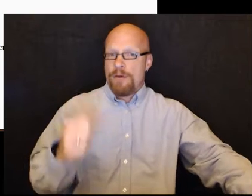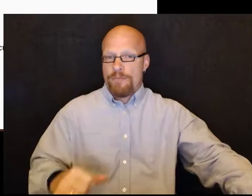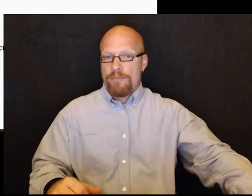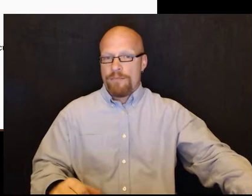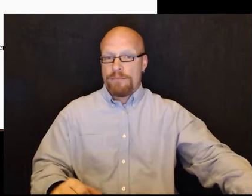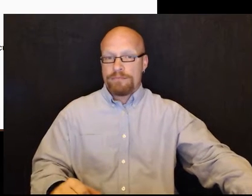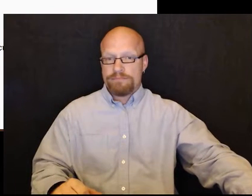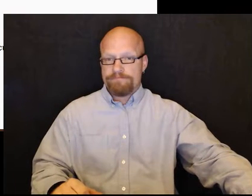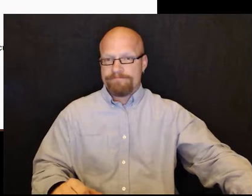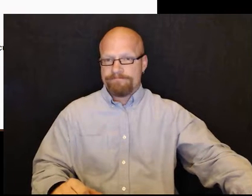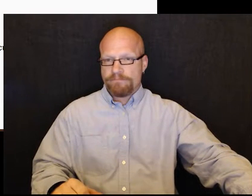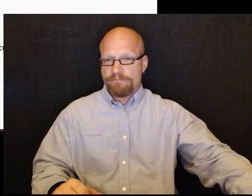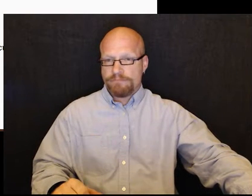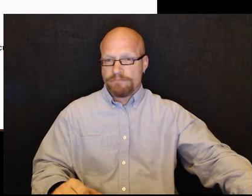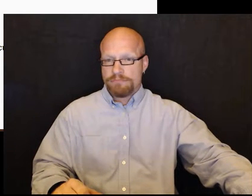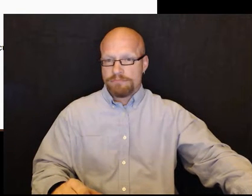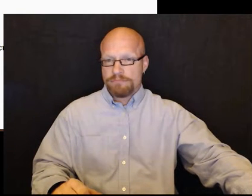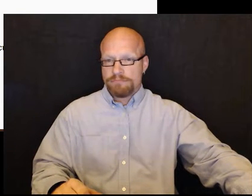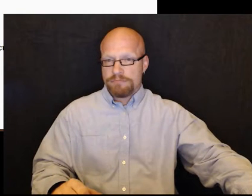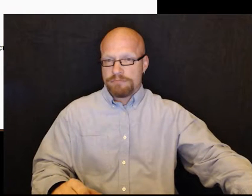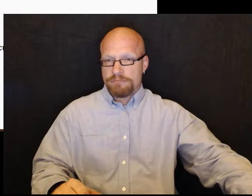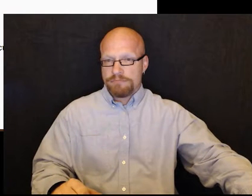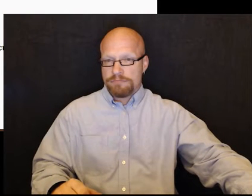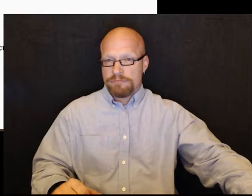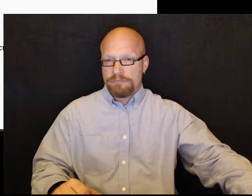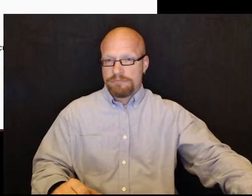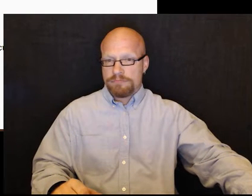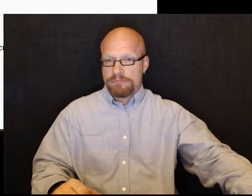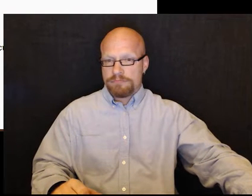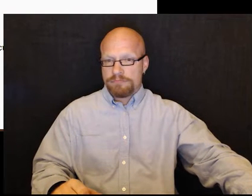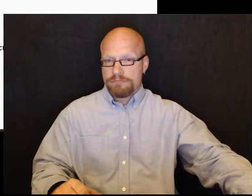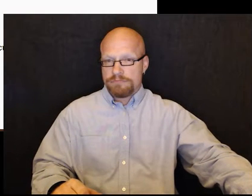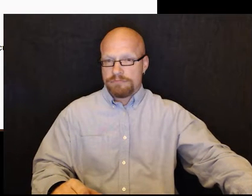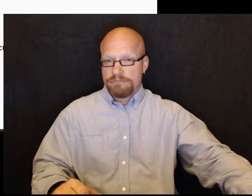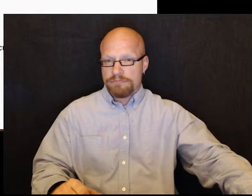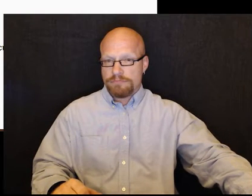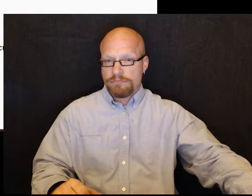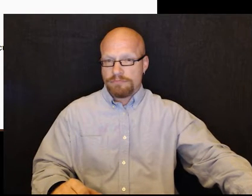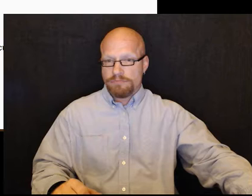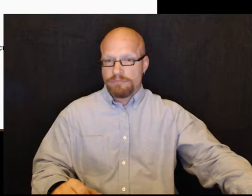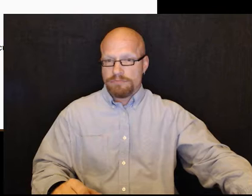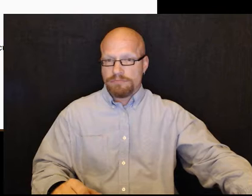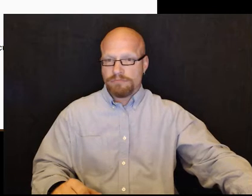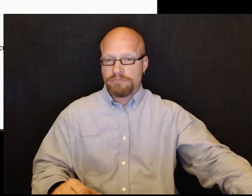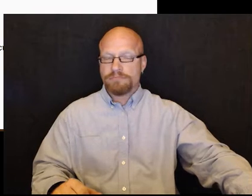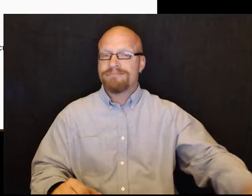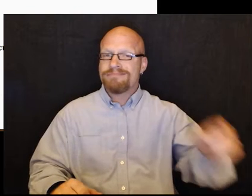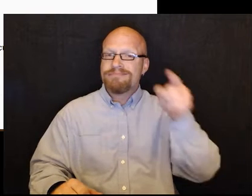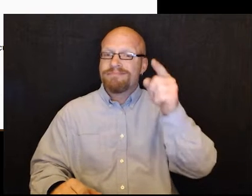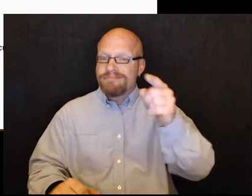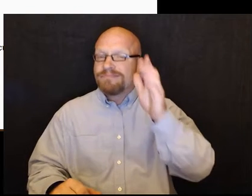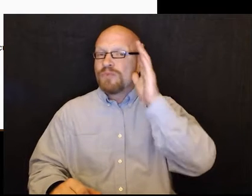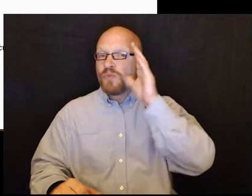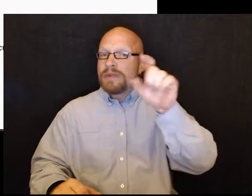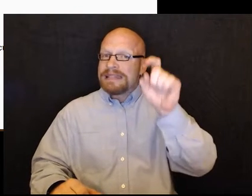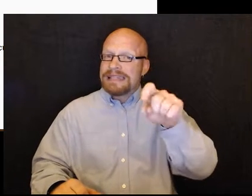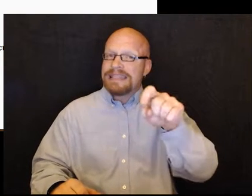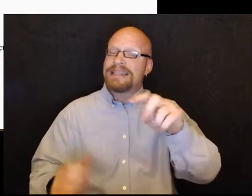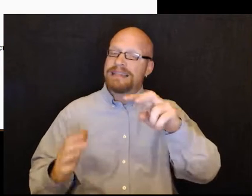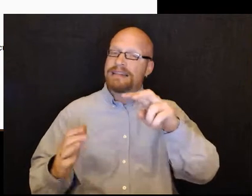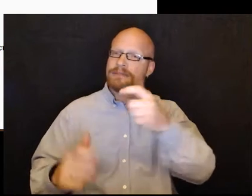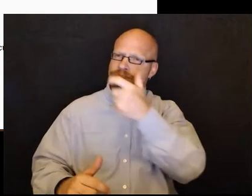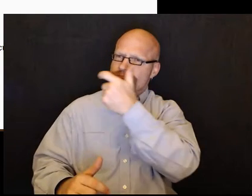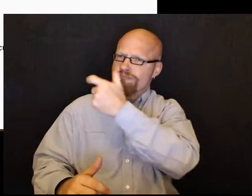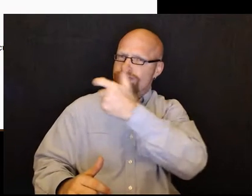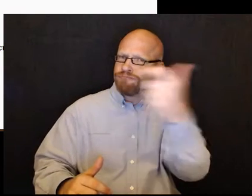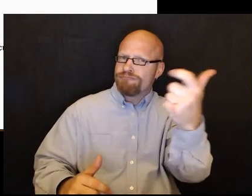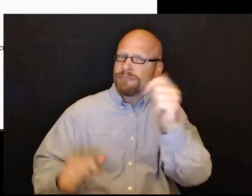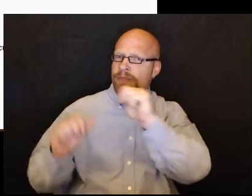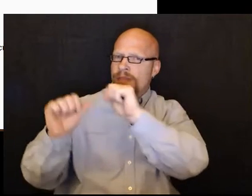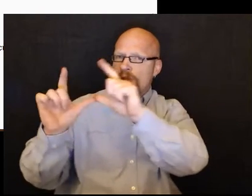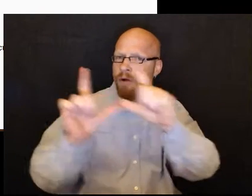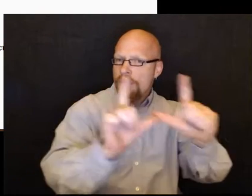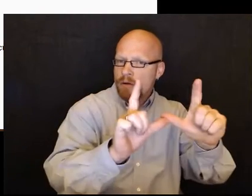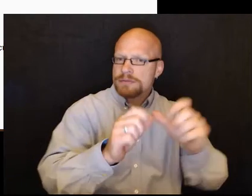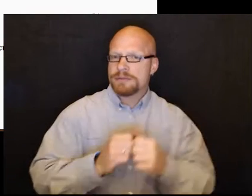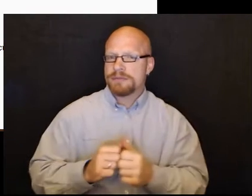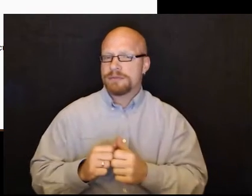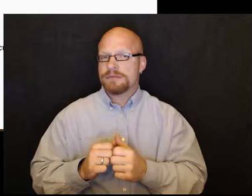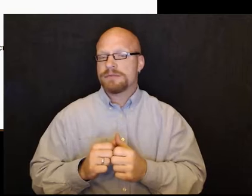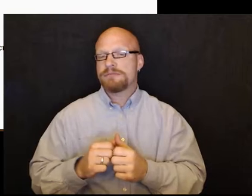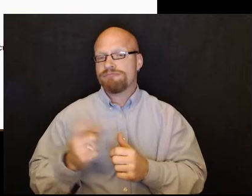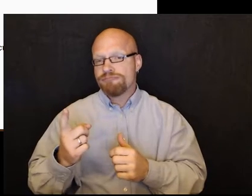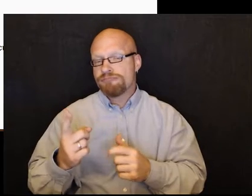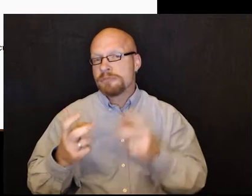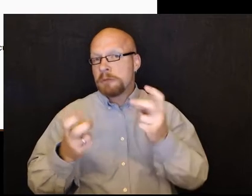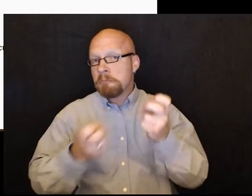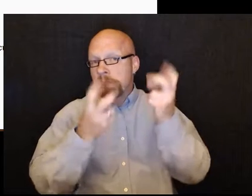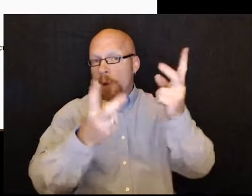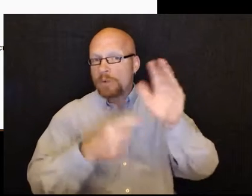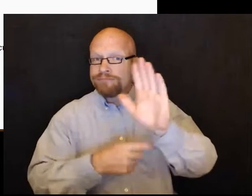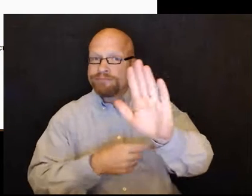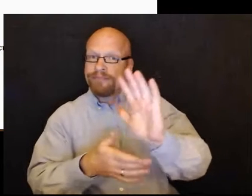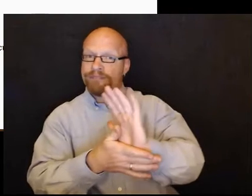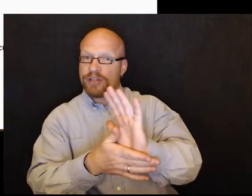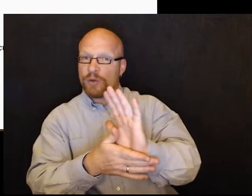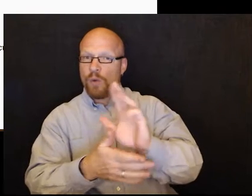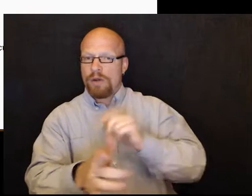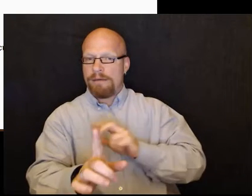homework will work in this course... You will need to watch the math videos